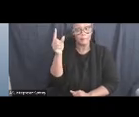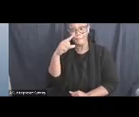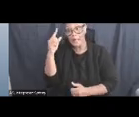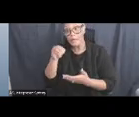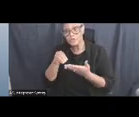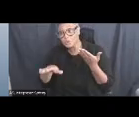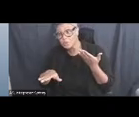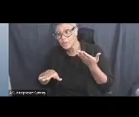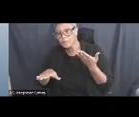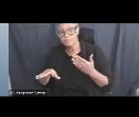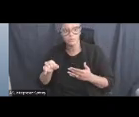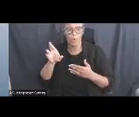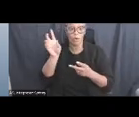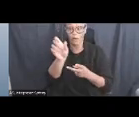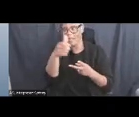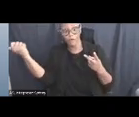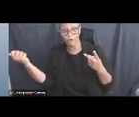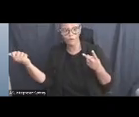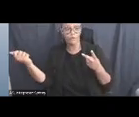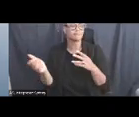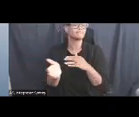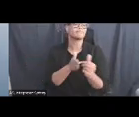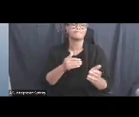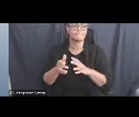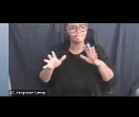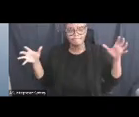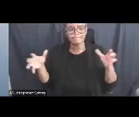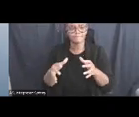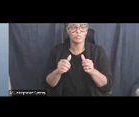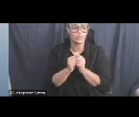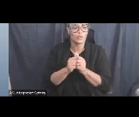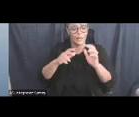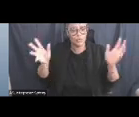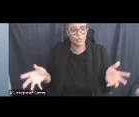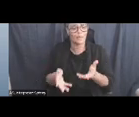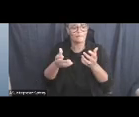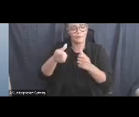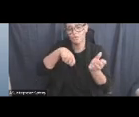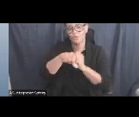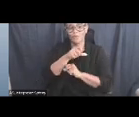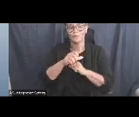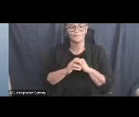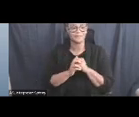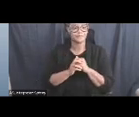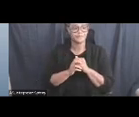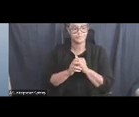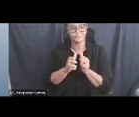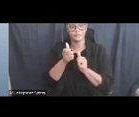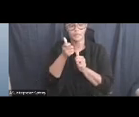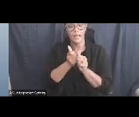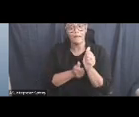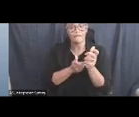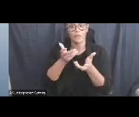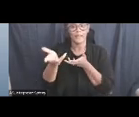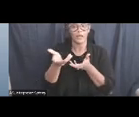outcomes. For educators and service providers, every interaction matters. Every IEP meeting,